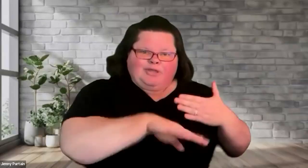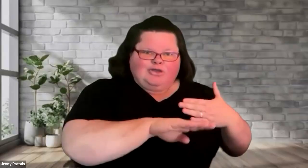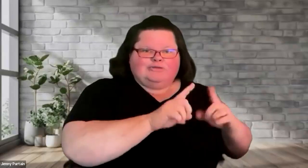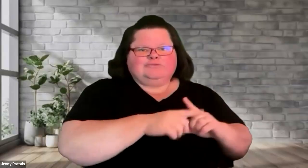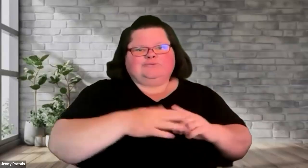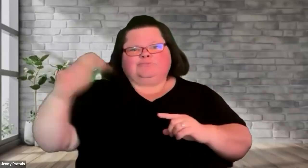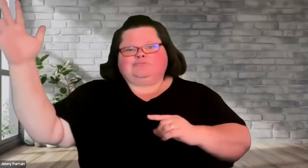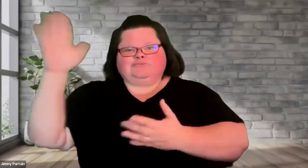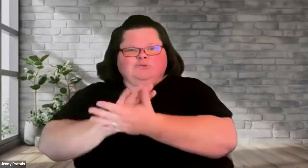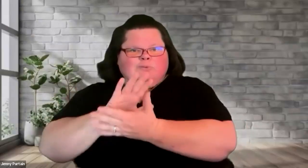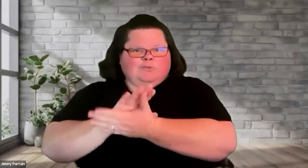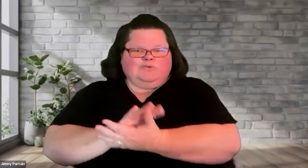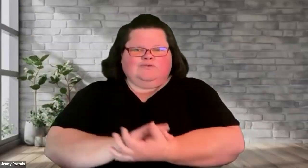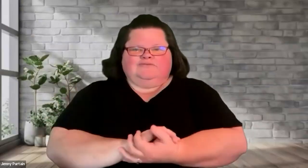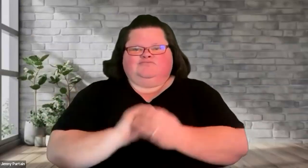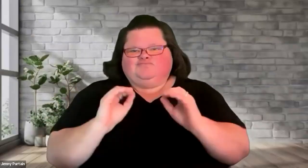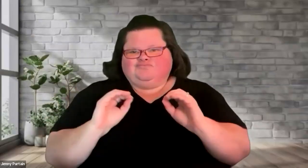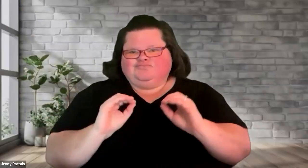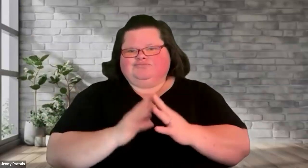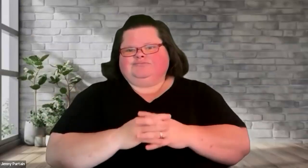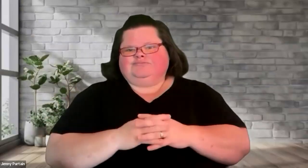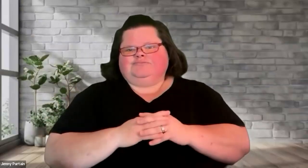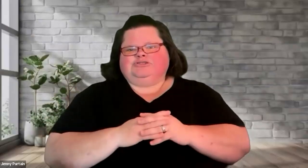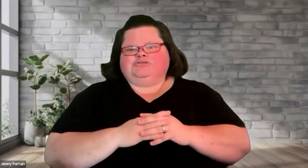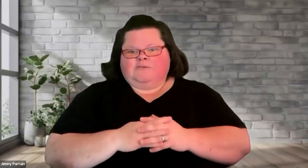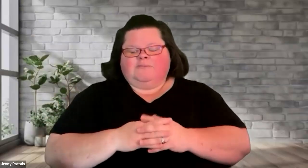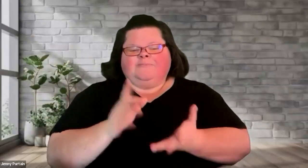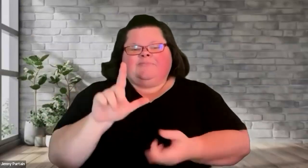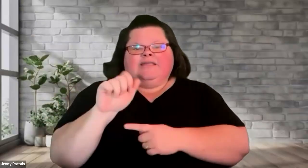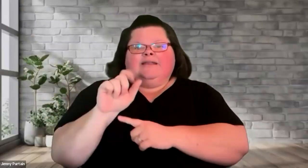specifically for Deaf children from birth to school age.